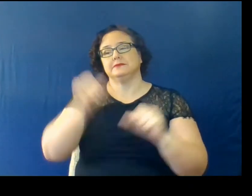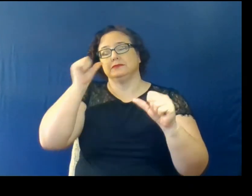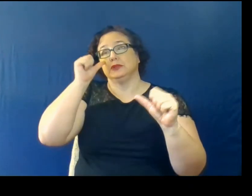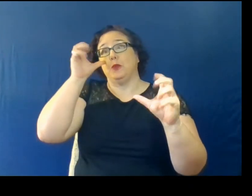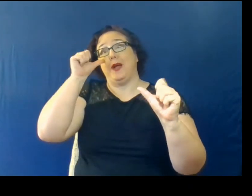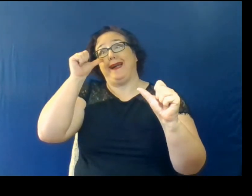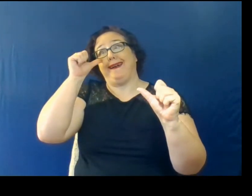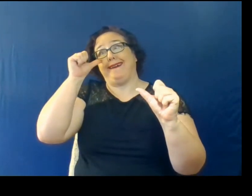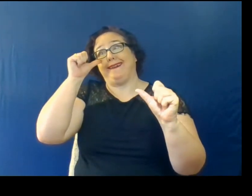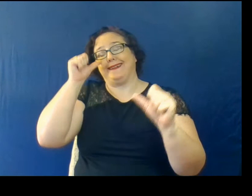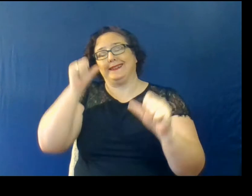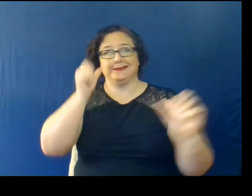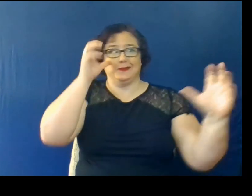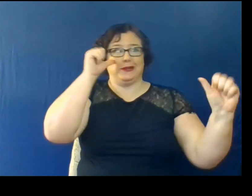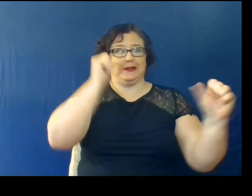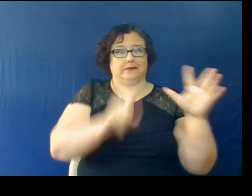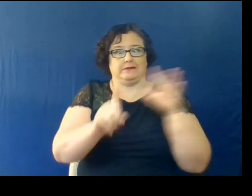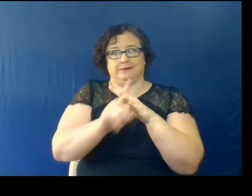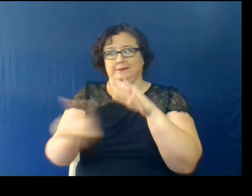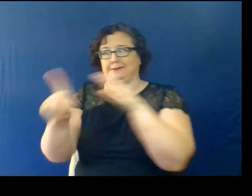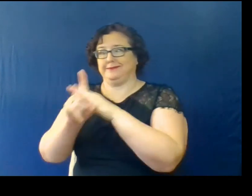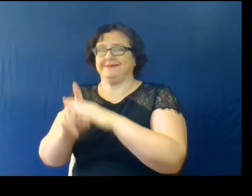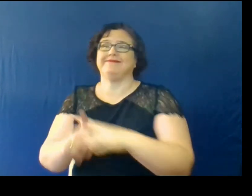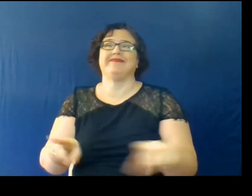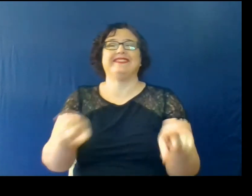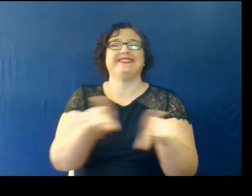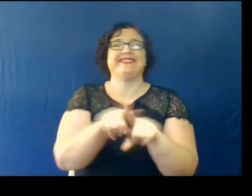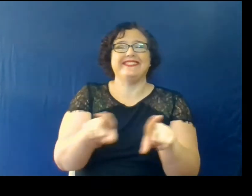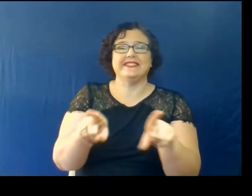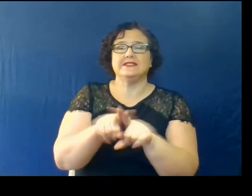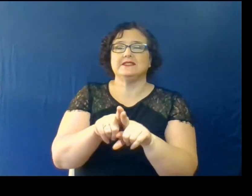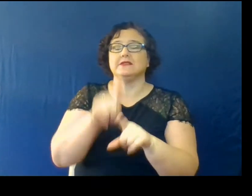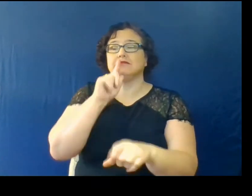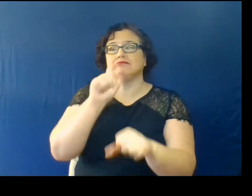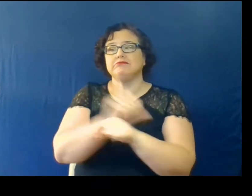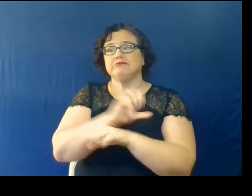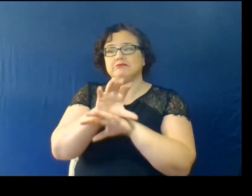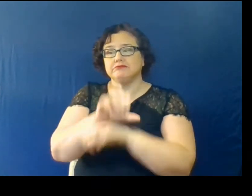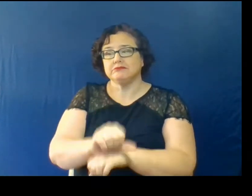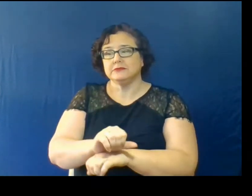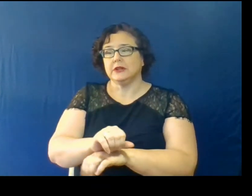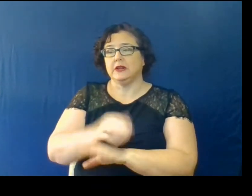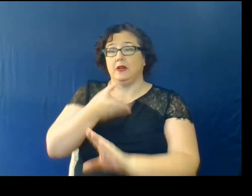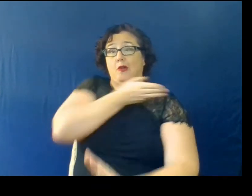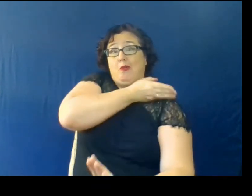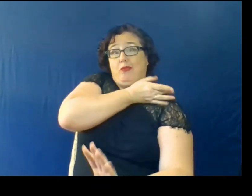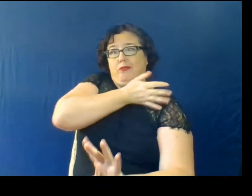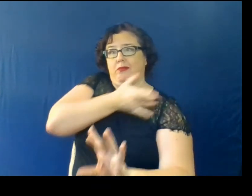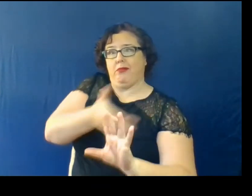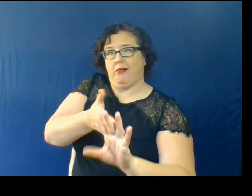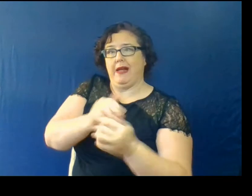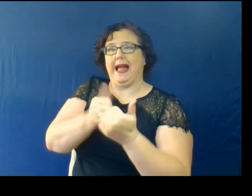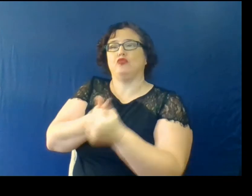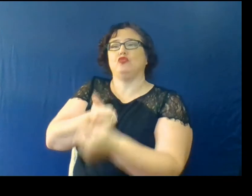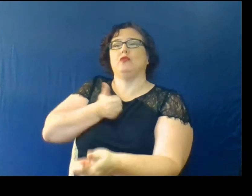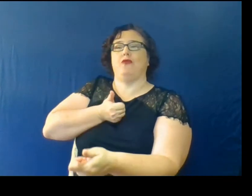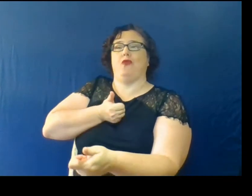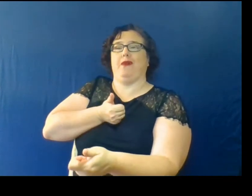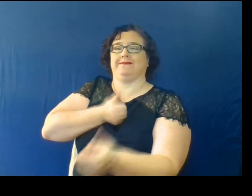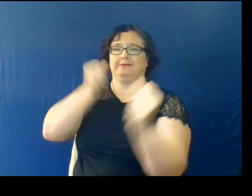But also you become very accustomed to actually proactively avoid surprises. The biggest change